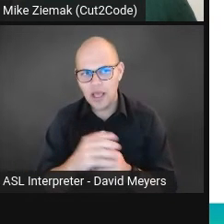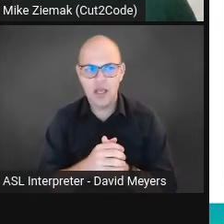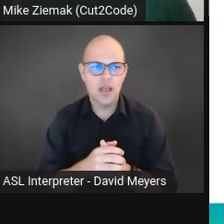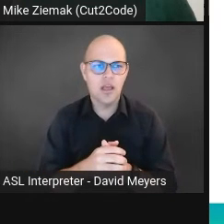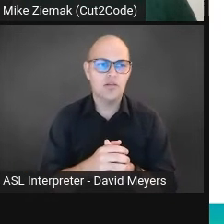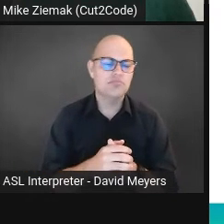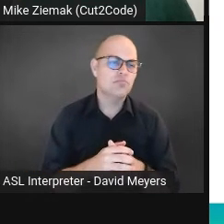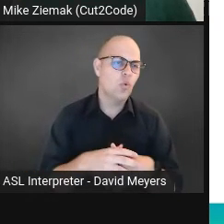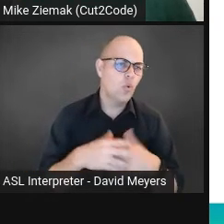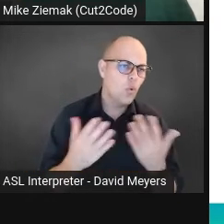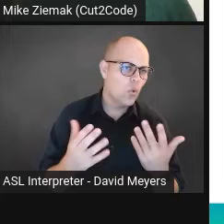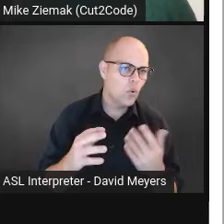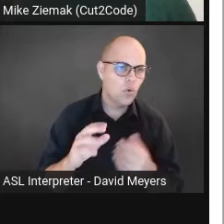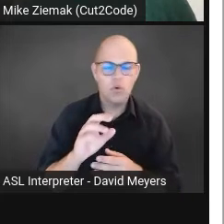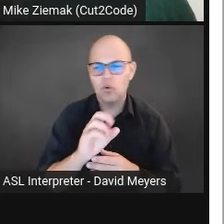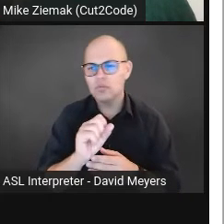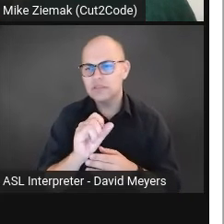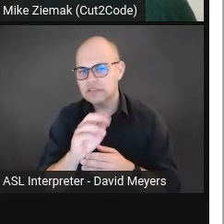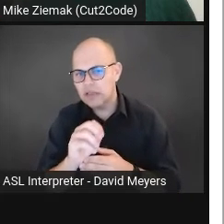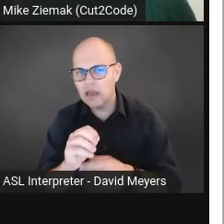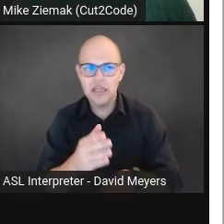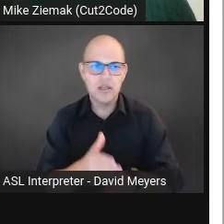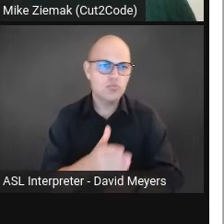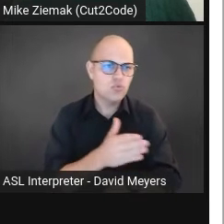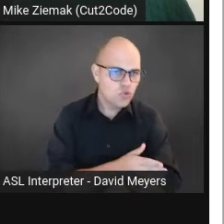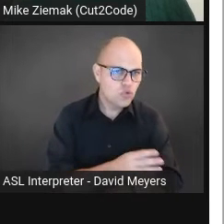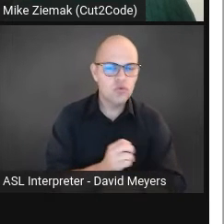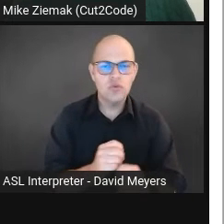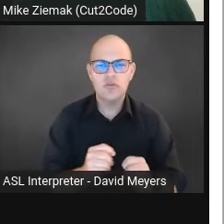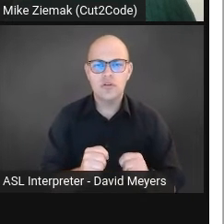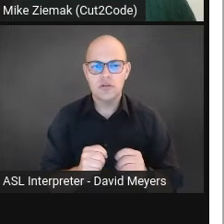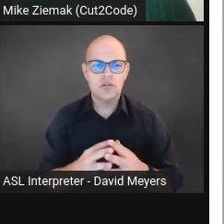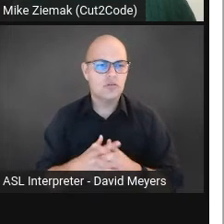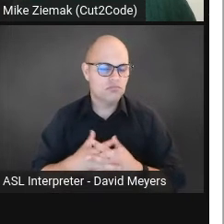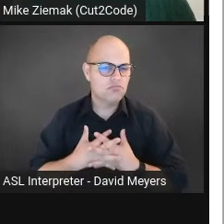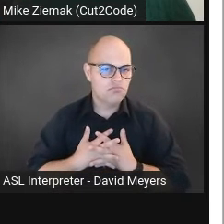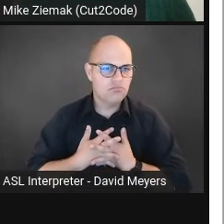or Siteimprove contrast checker. I think we have the site of group one here.